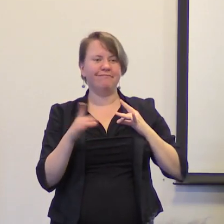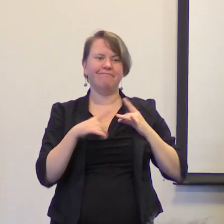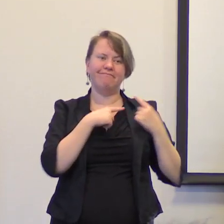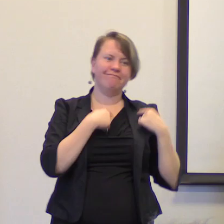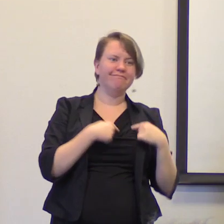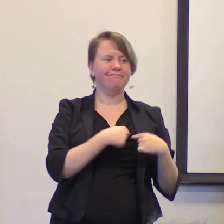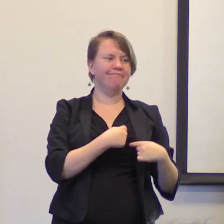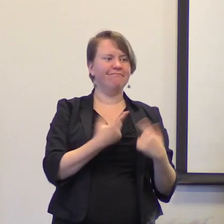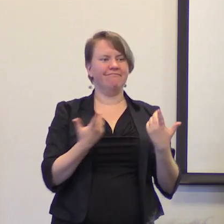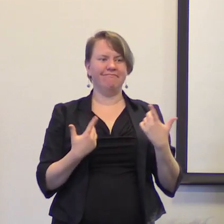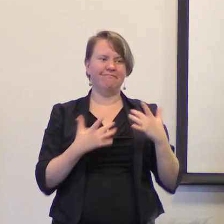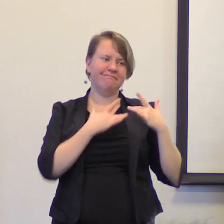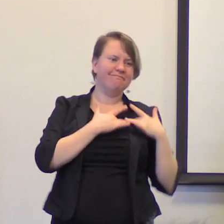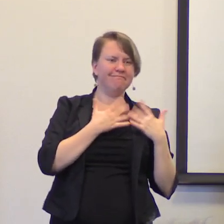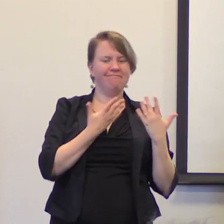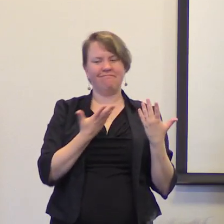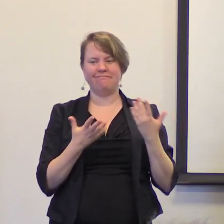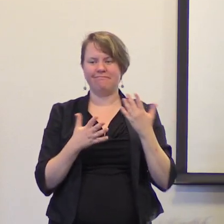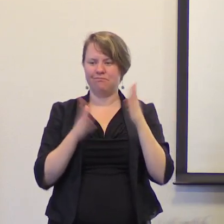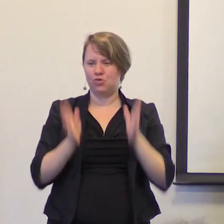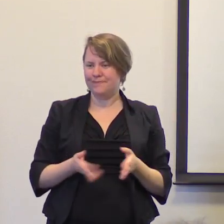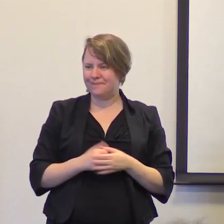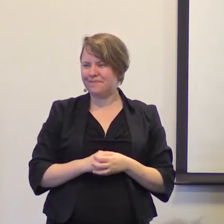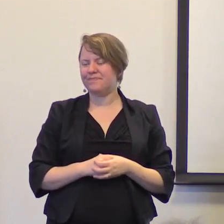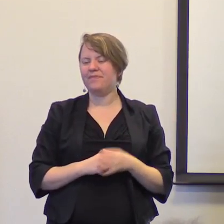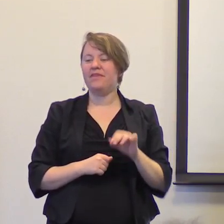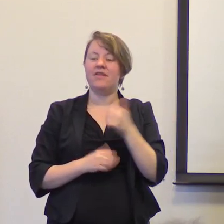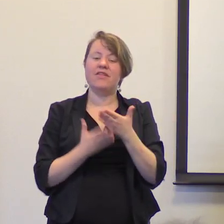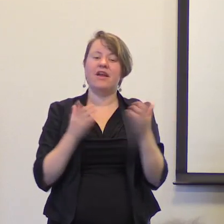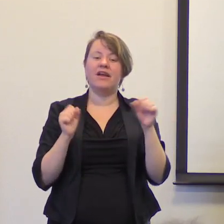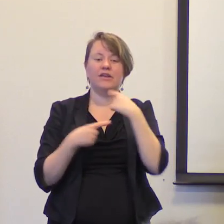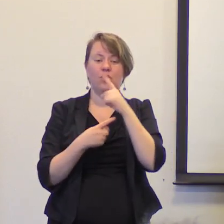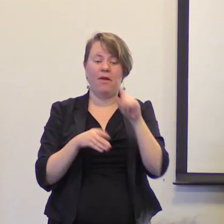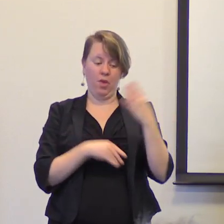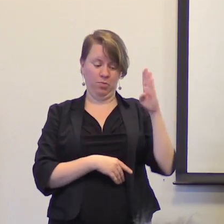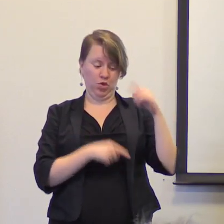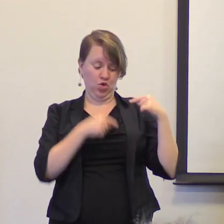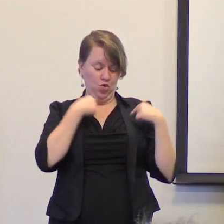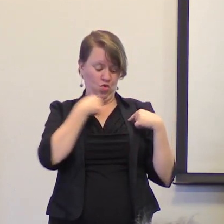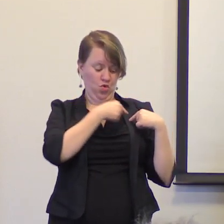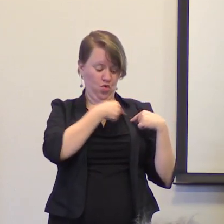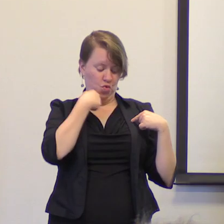"I'm an ACLU ribbon-wearing member." The other thing I can tell you about the blue ribbons is that the last little bit of the